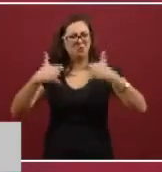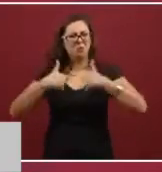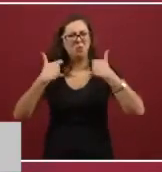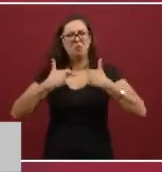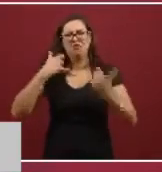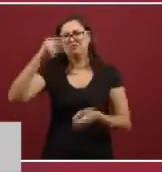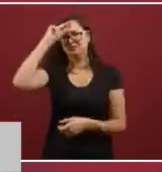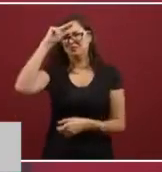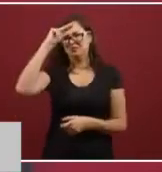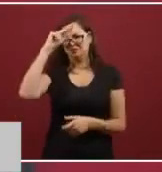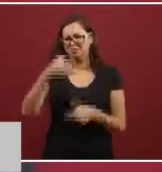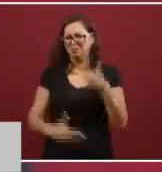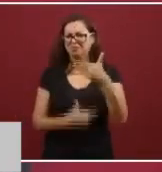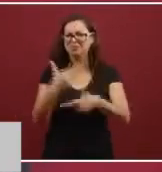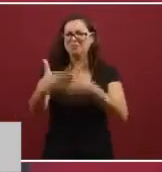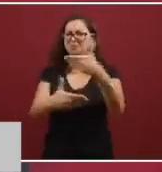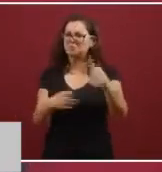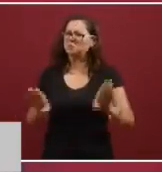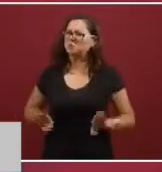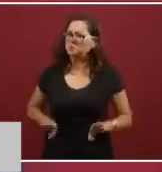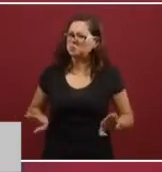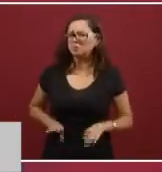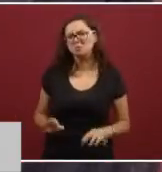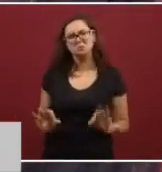in order to establish cooperation for development